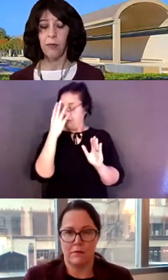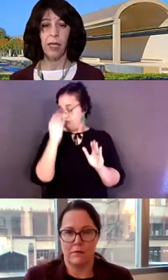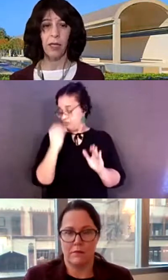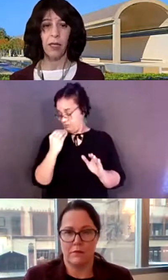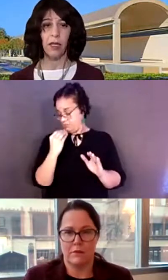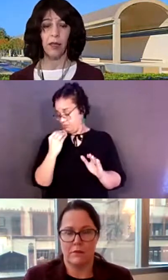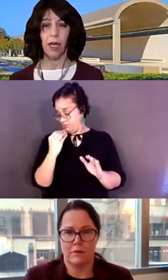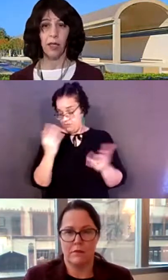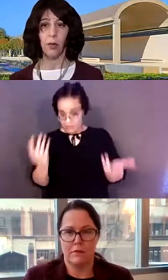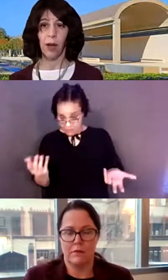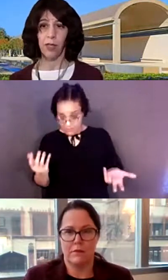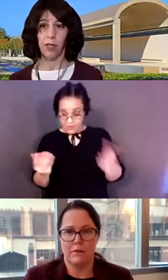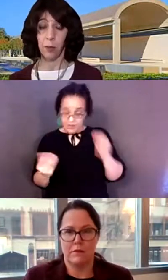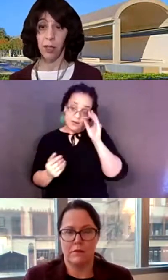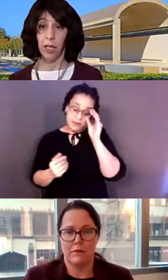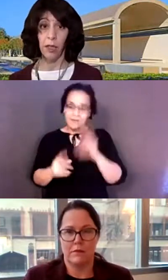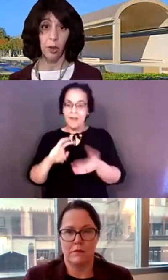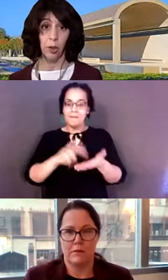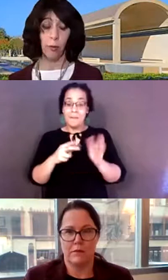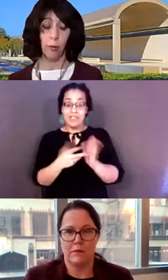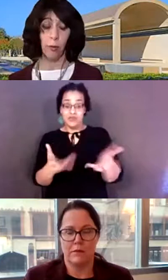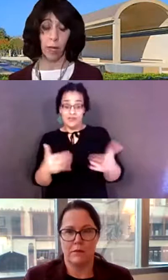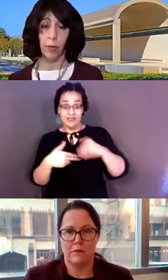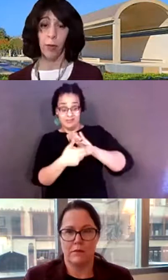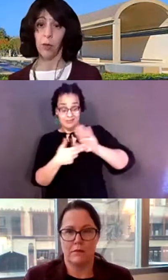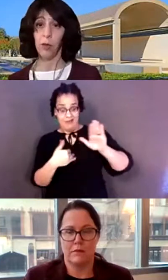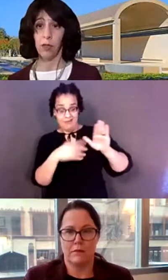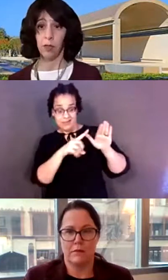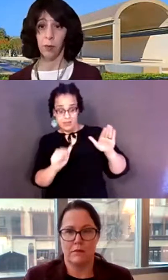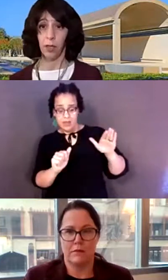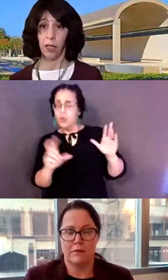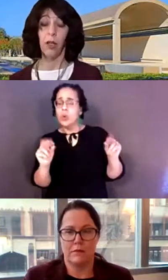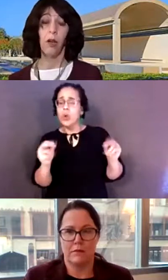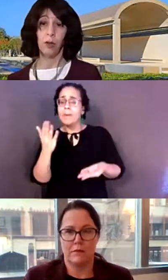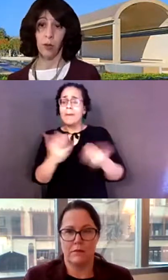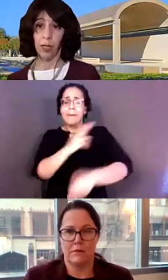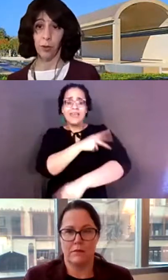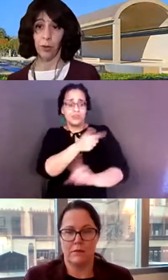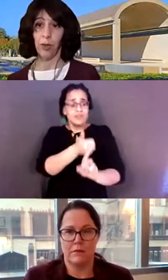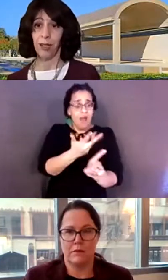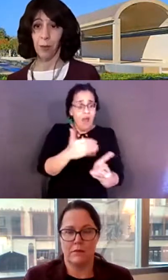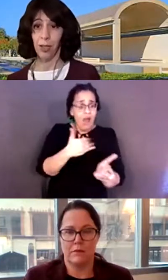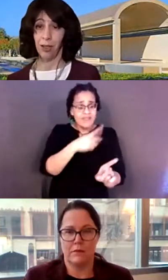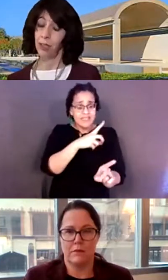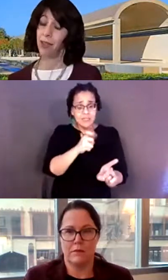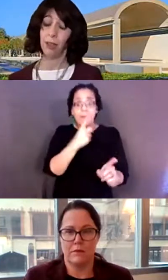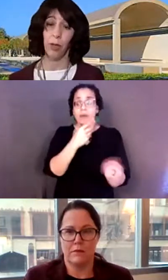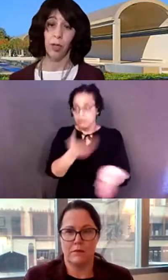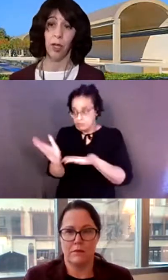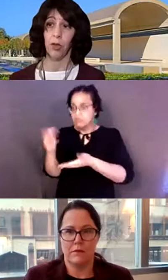mean that you have a disability. You may be a patient with a disability who's going in for surgery and ends up